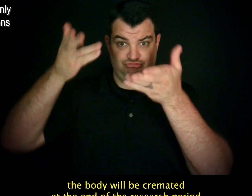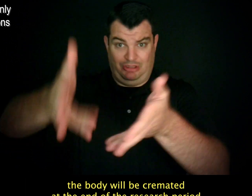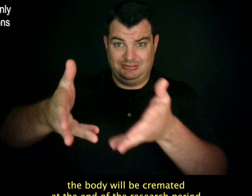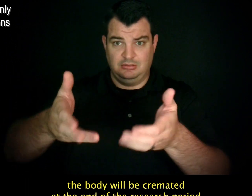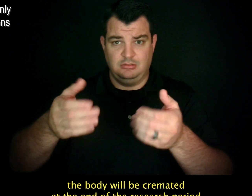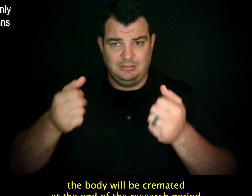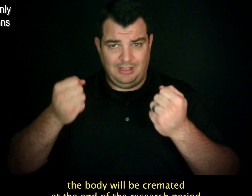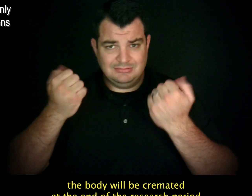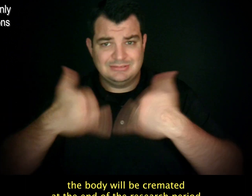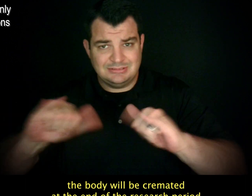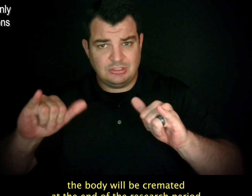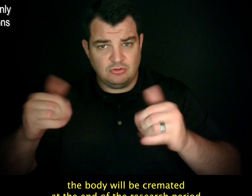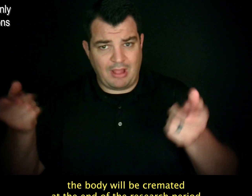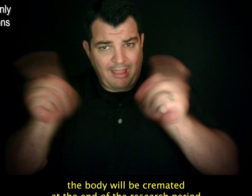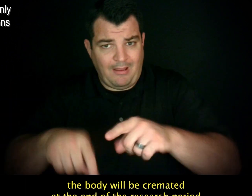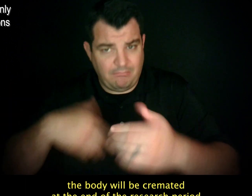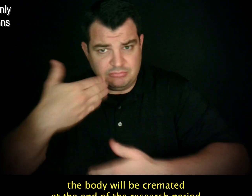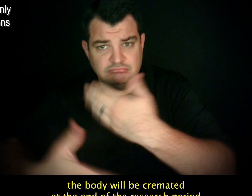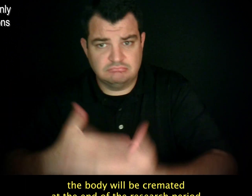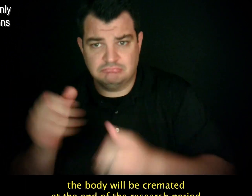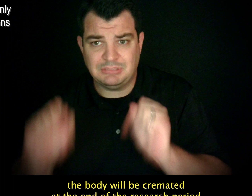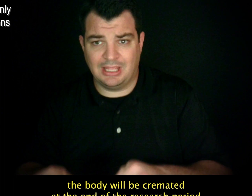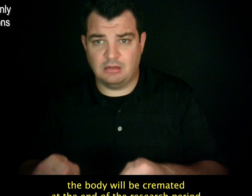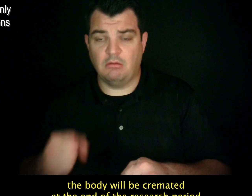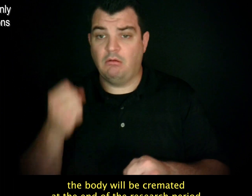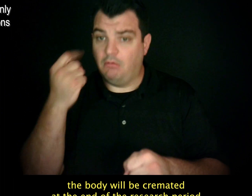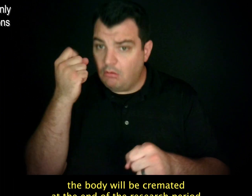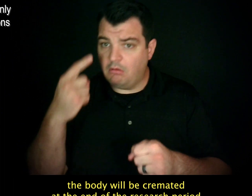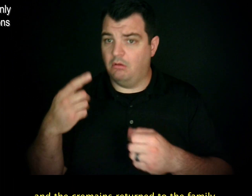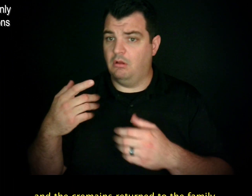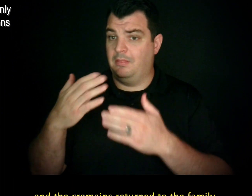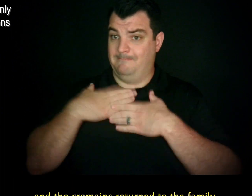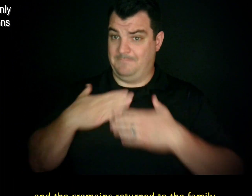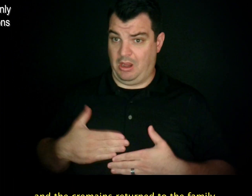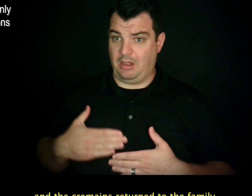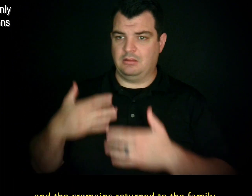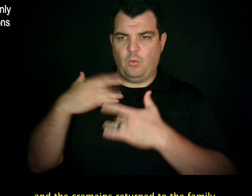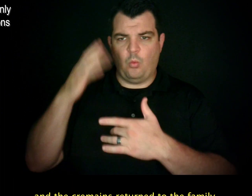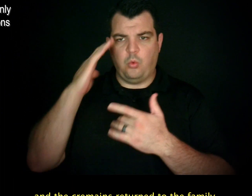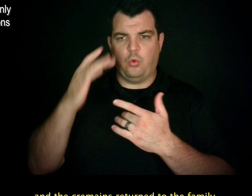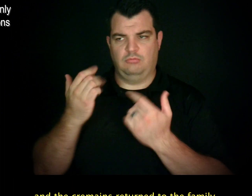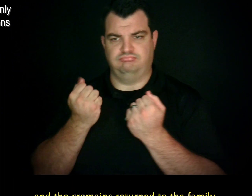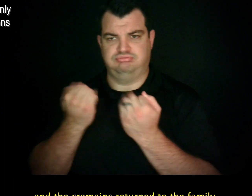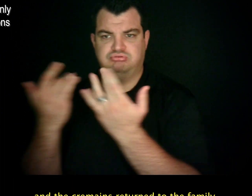the body will be cremated at the end of the research period and the cremains returned to the family.